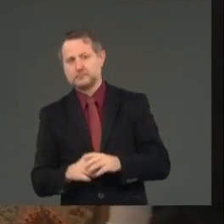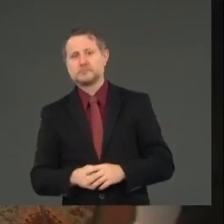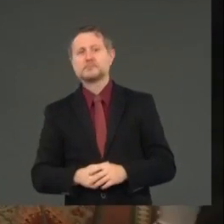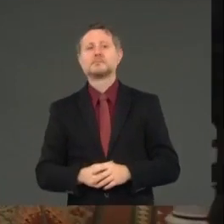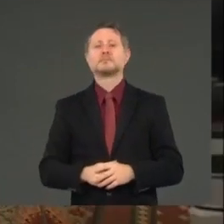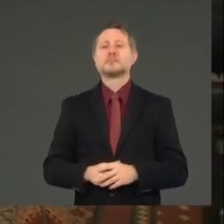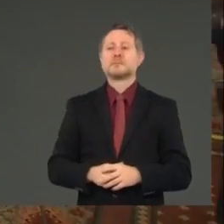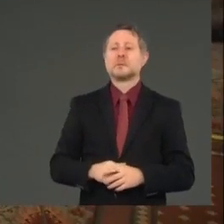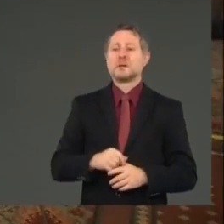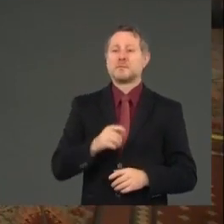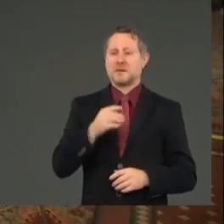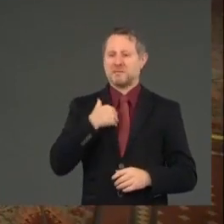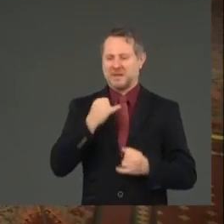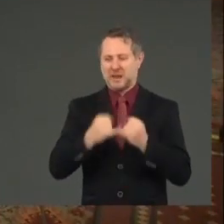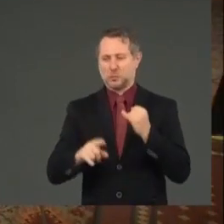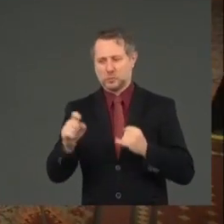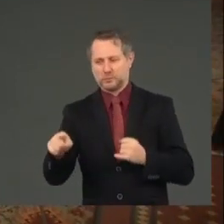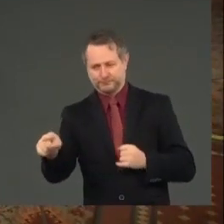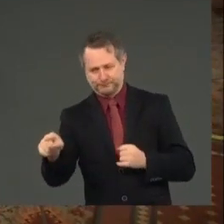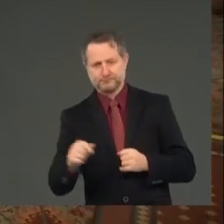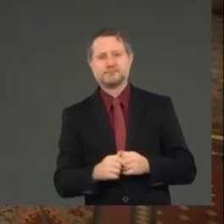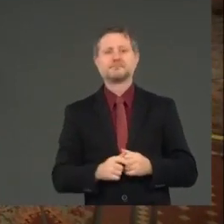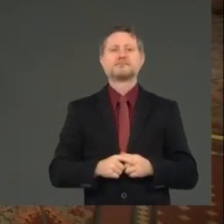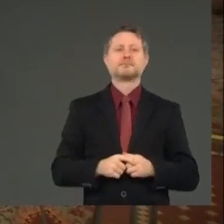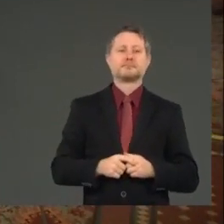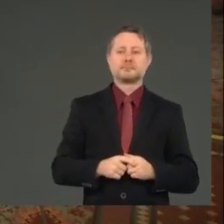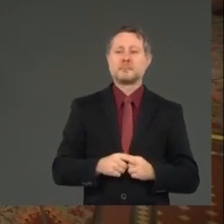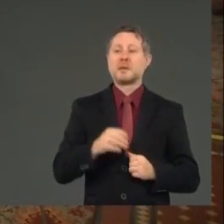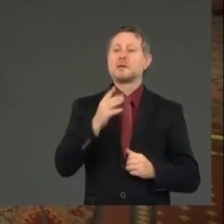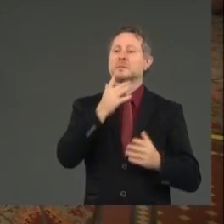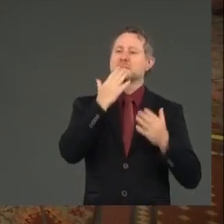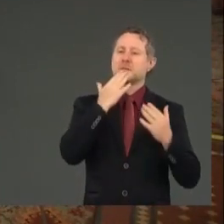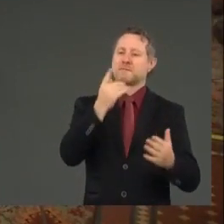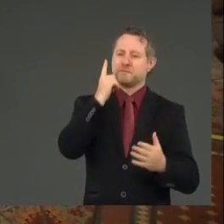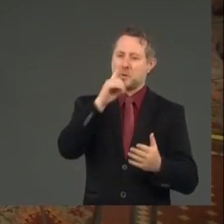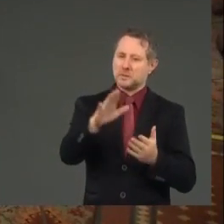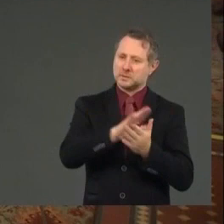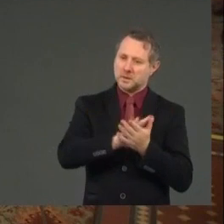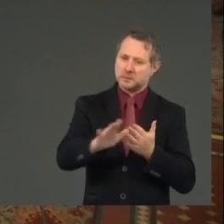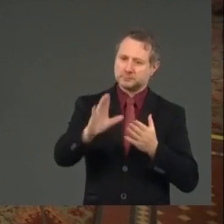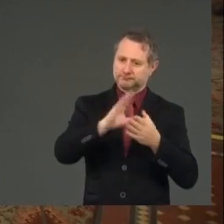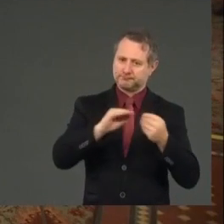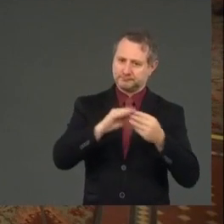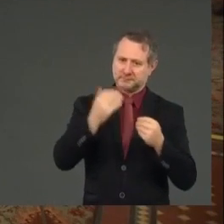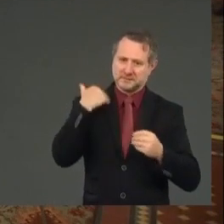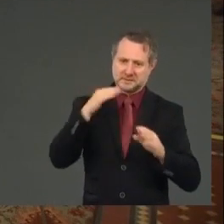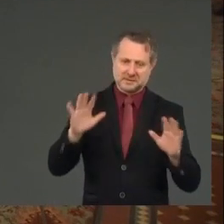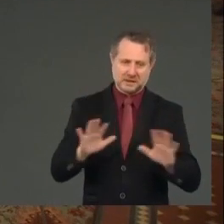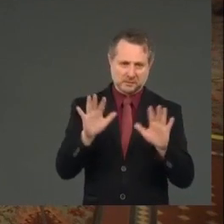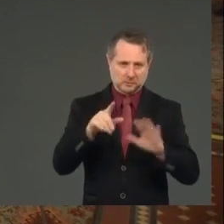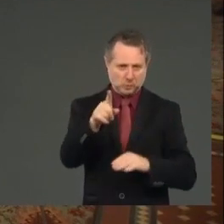MARK, AND THEN I SEE YOU RIGHT HERE, I WILL GO TO YOU NEXT. YOU WILL HAVE THE LAST QUESTION.